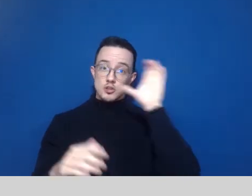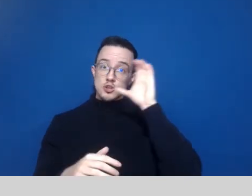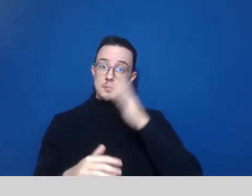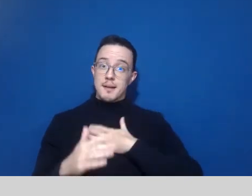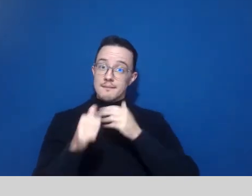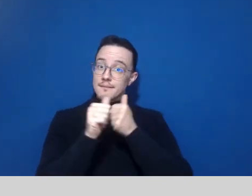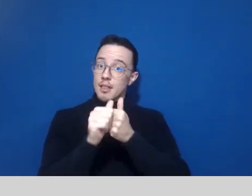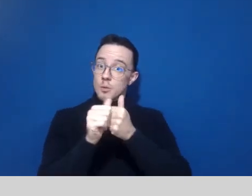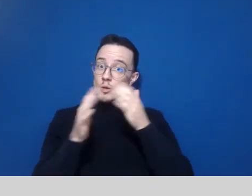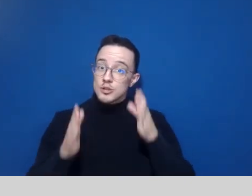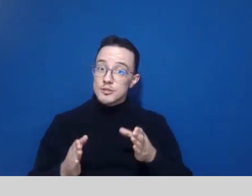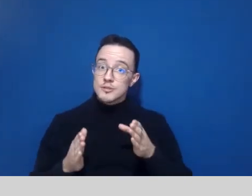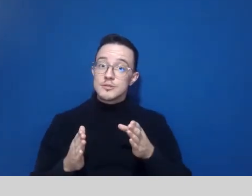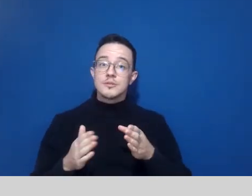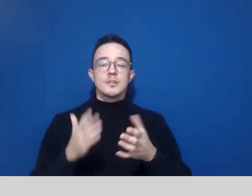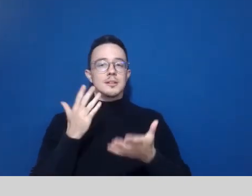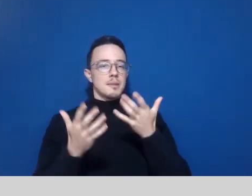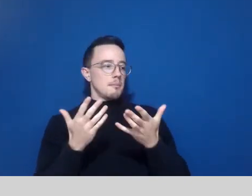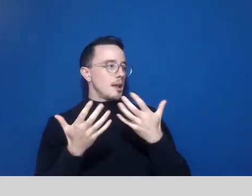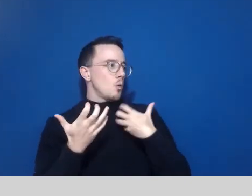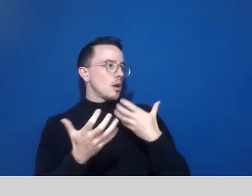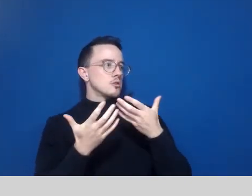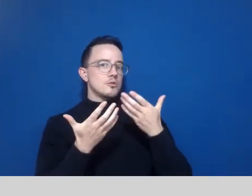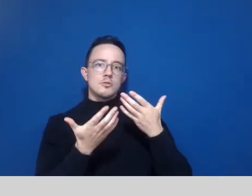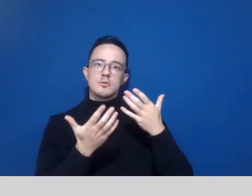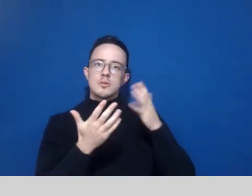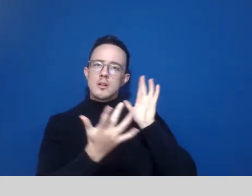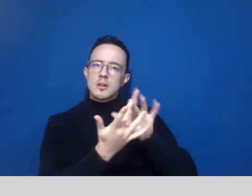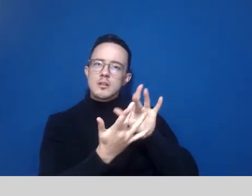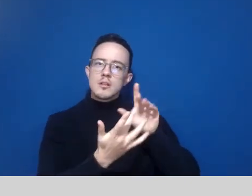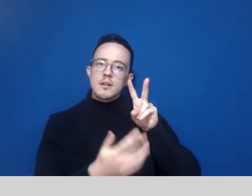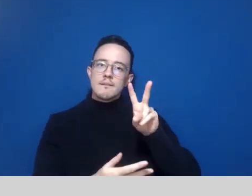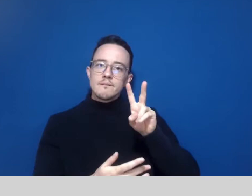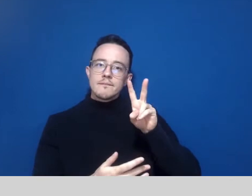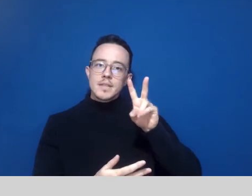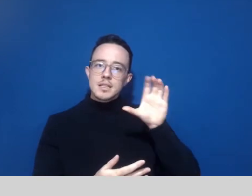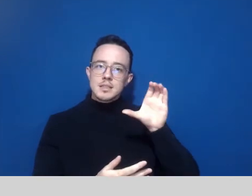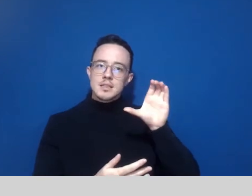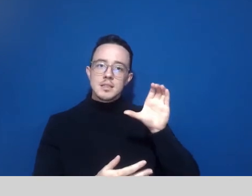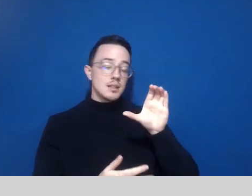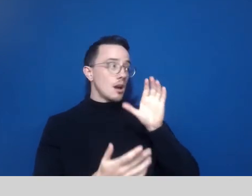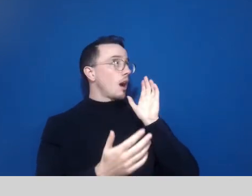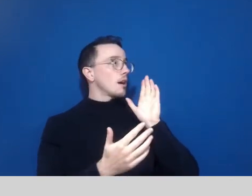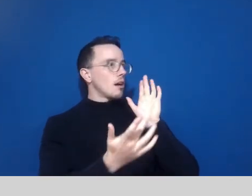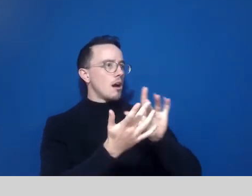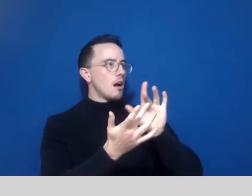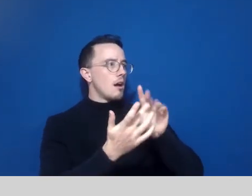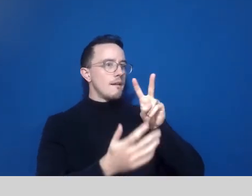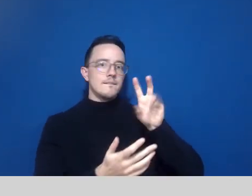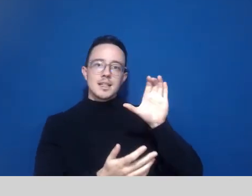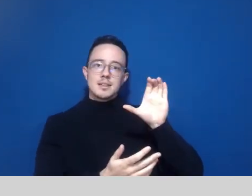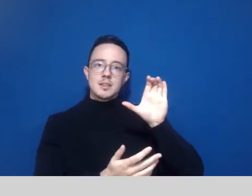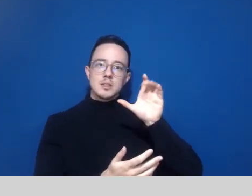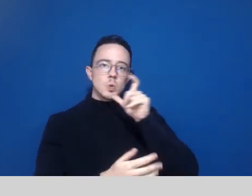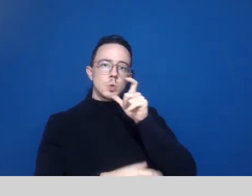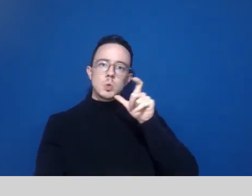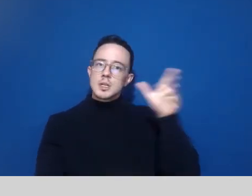So if I decide I want to have a conversation with a VC, I can type in VC and see anyone who follows me on Twitter who mentions VC in their bio,